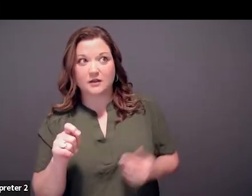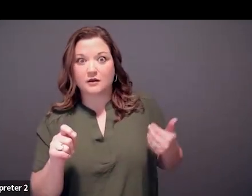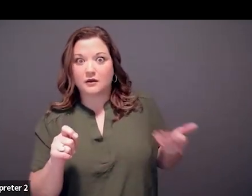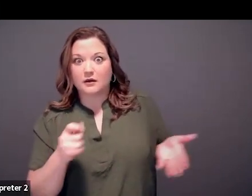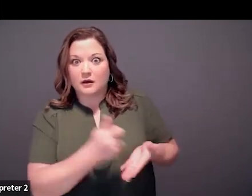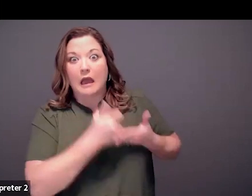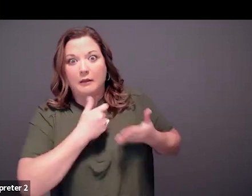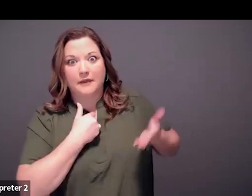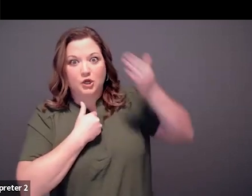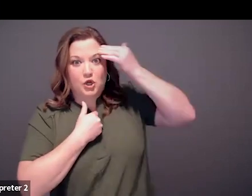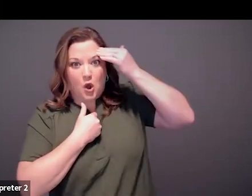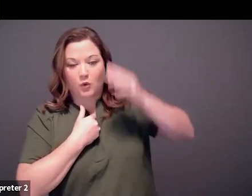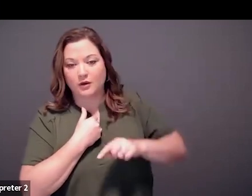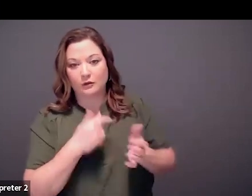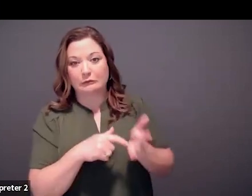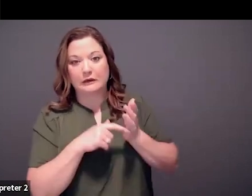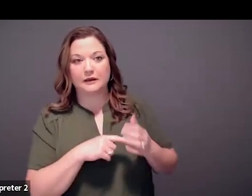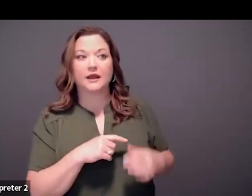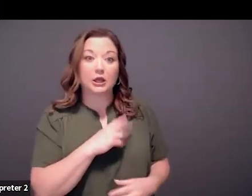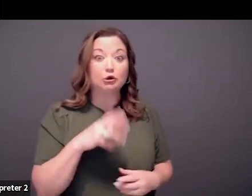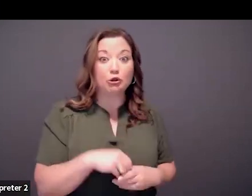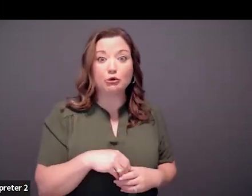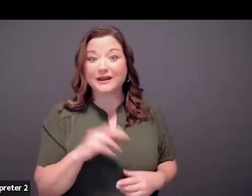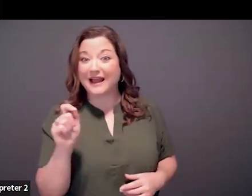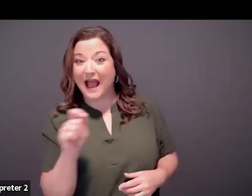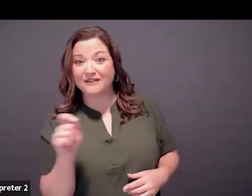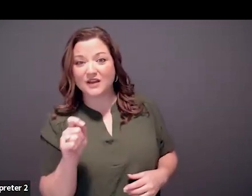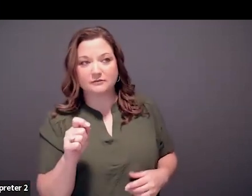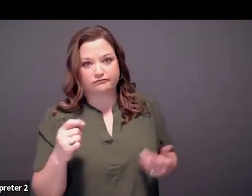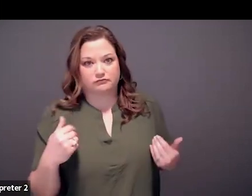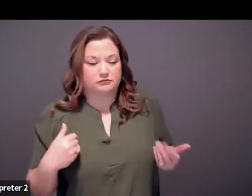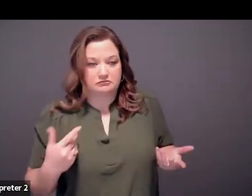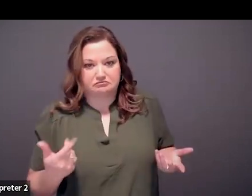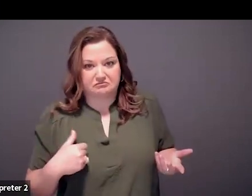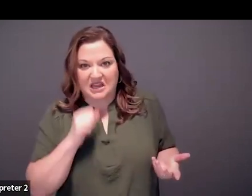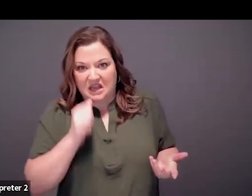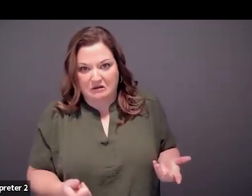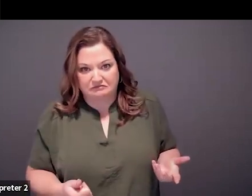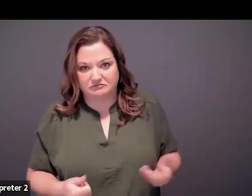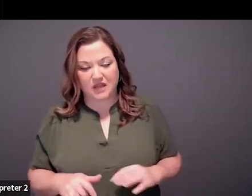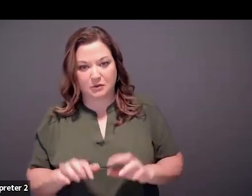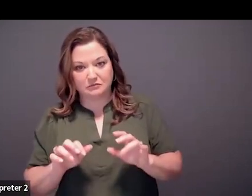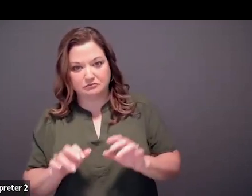because if it doesn't say including hyphens, then I'm not going to do it. I'm just going to enter the 10 digits if it's a US phone number.